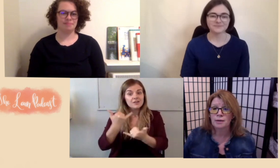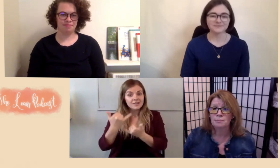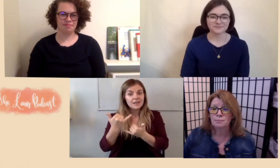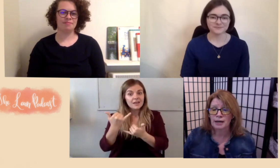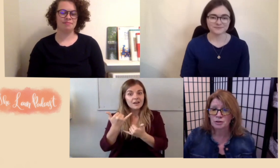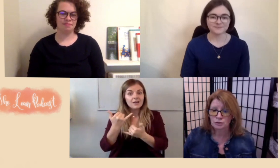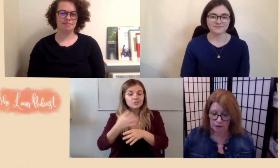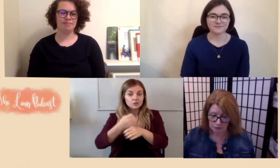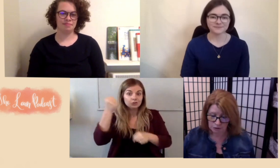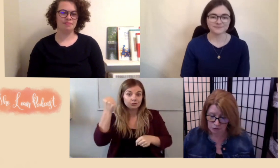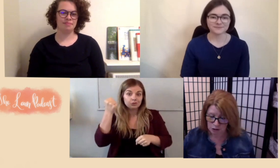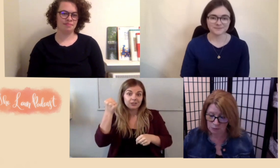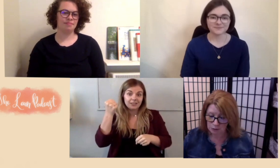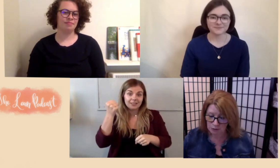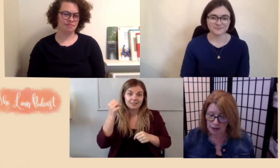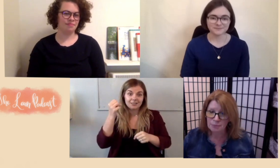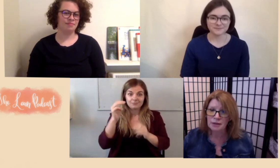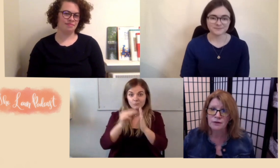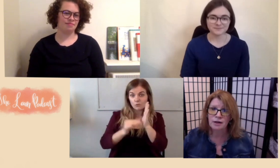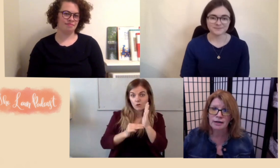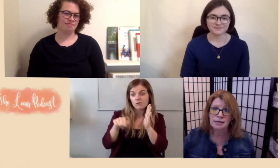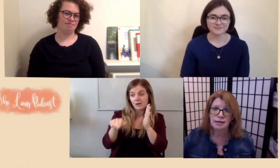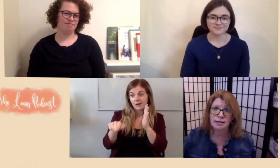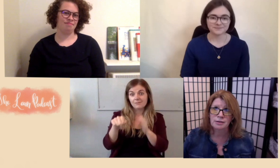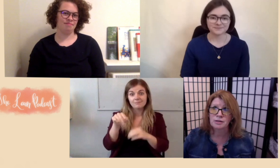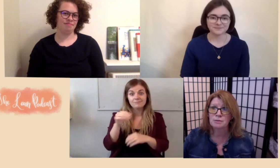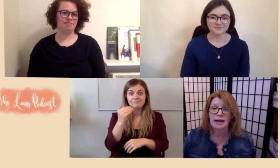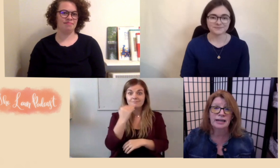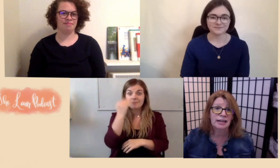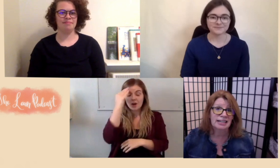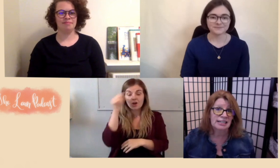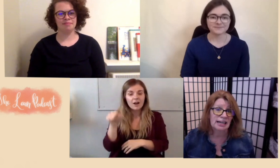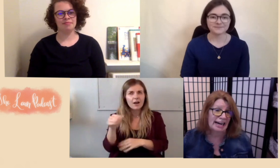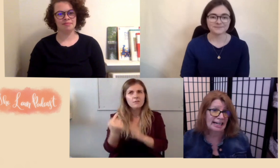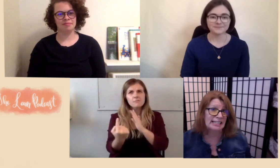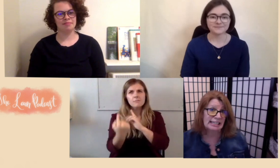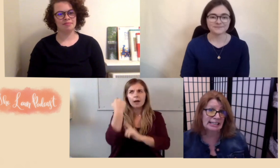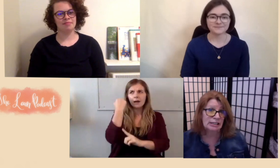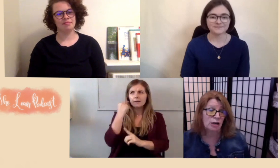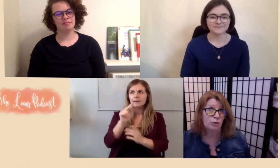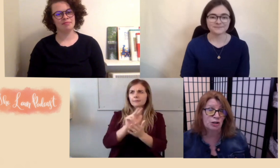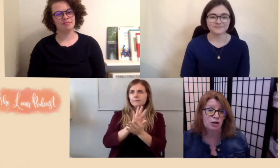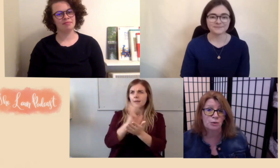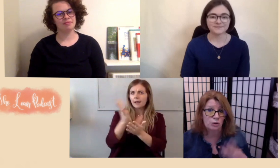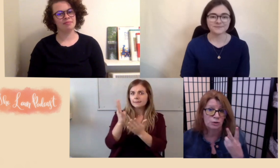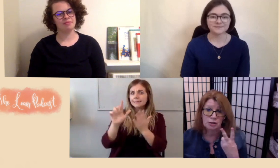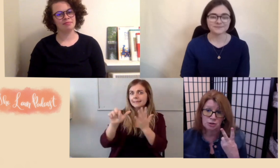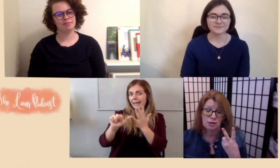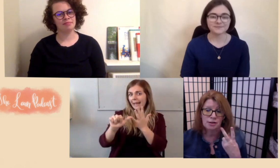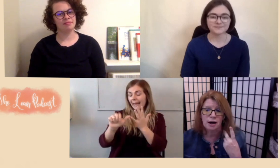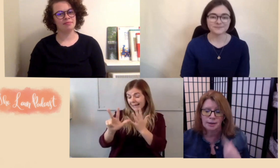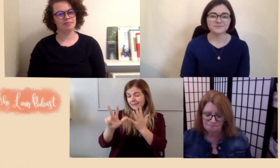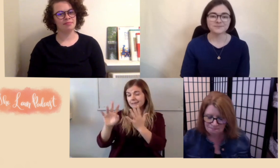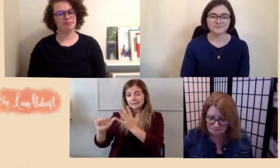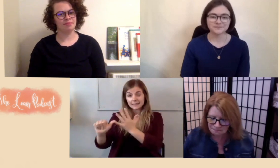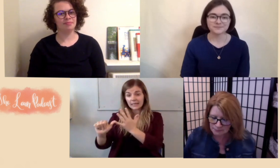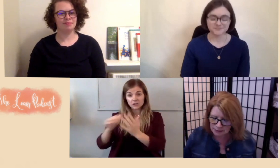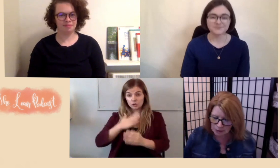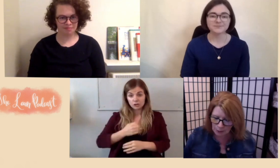in the United States. This is back in 1986, of which there were only two at the time. I went to that program.